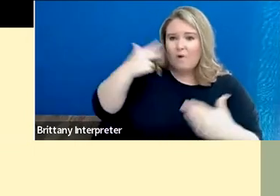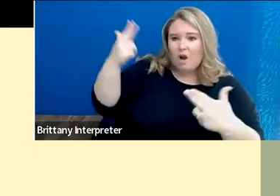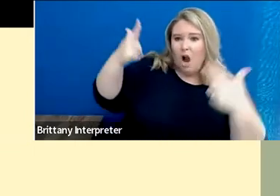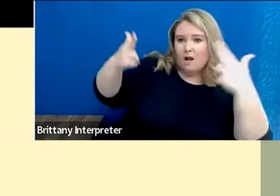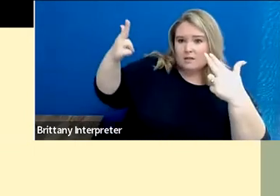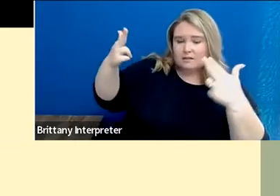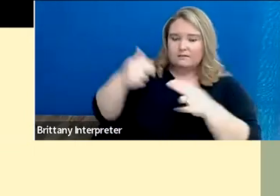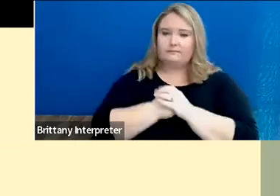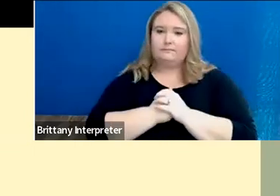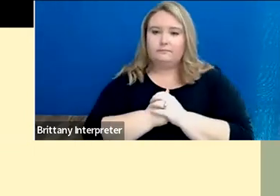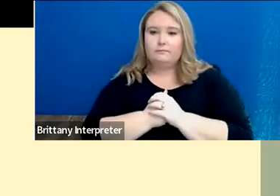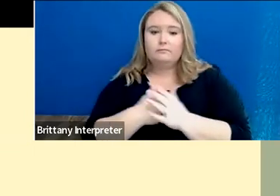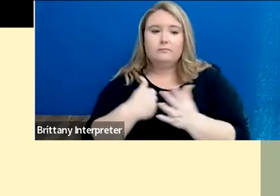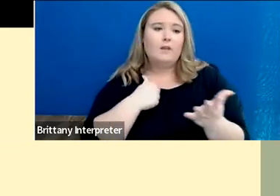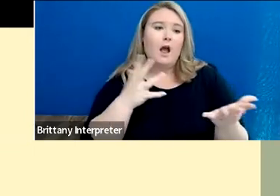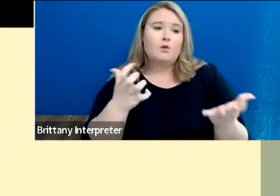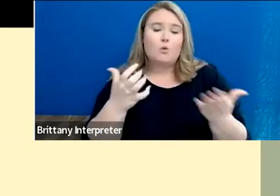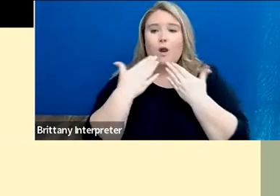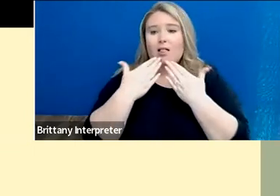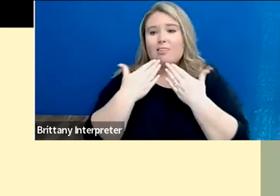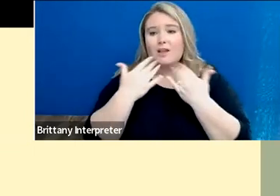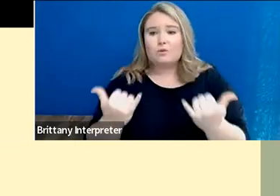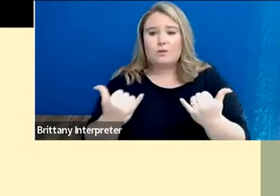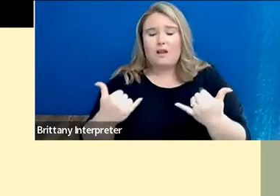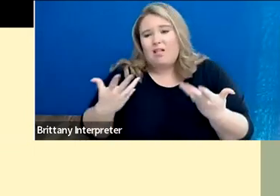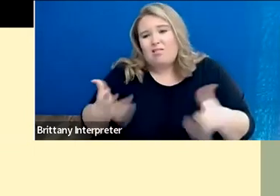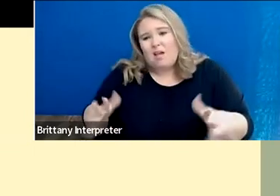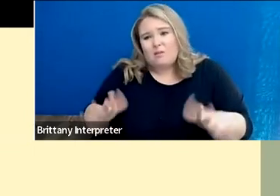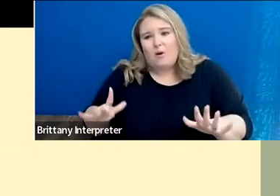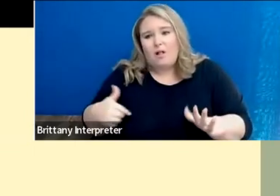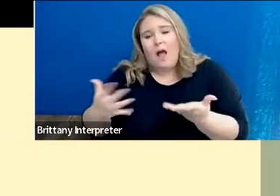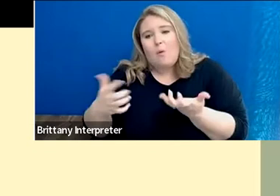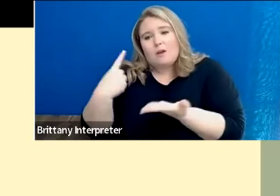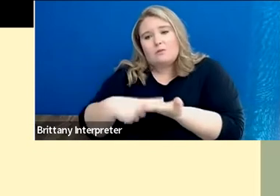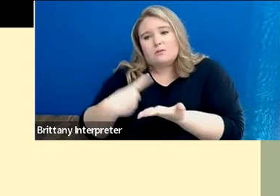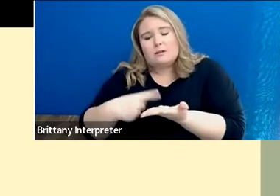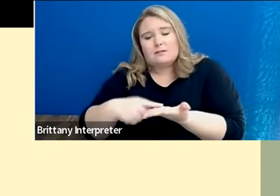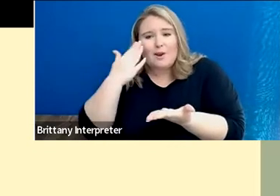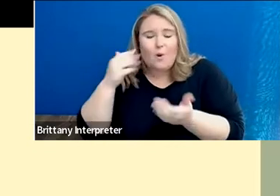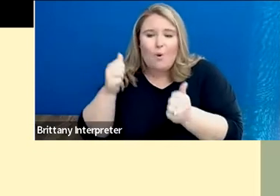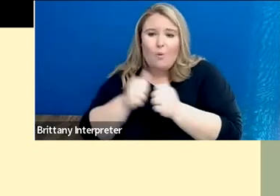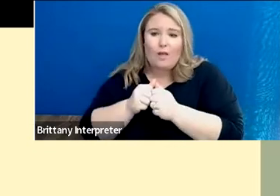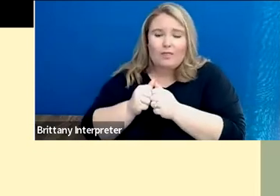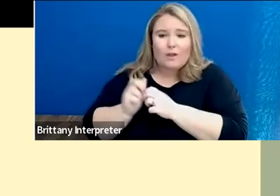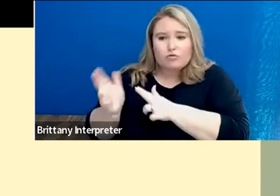And I just wanna thank you guys today, 'cause I pretty much covered what I wanted to cover. Like I said, with the crime and everything. And I just wanna thank you guys